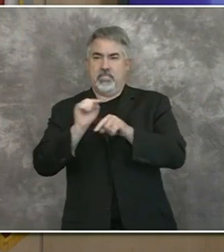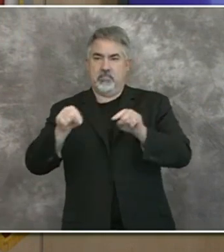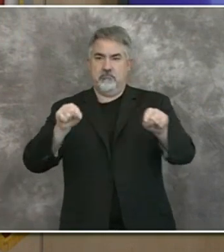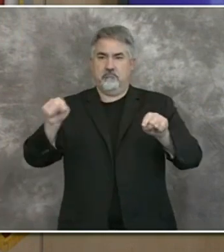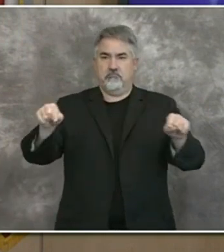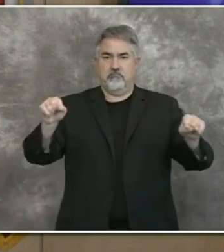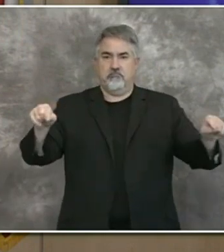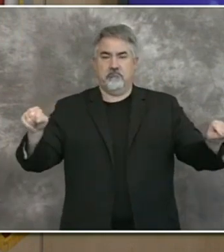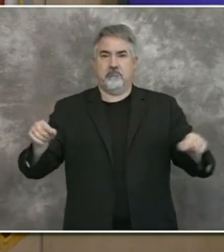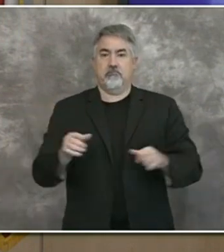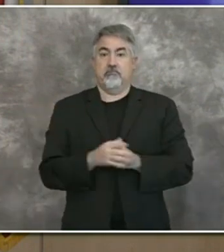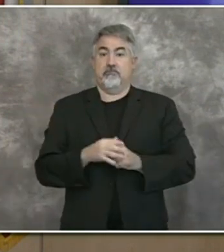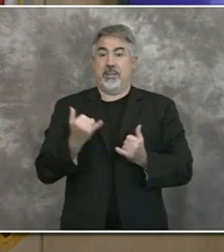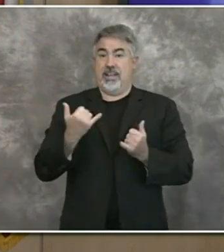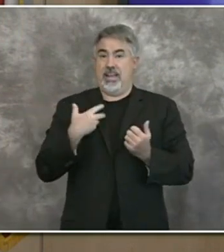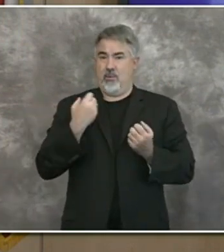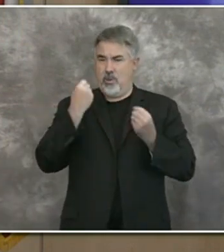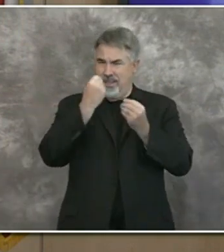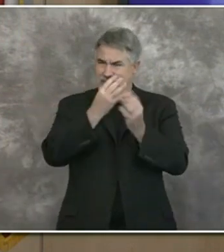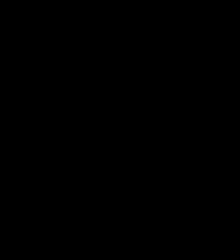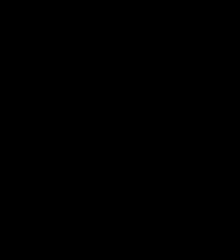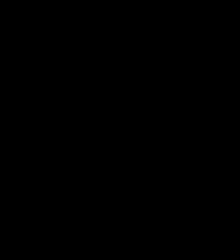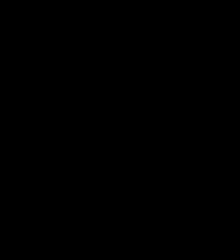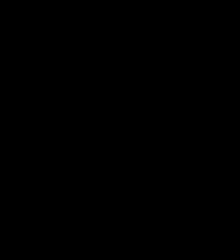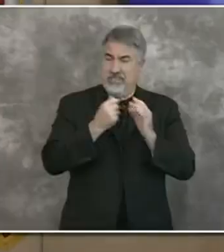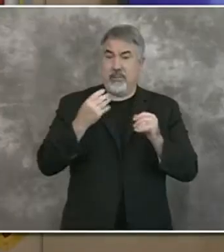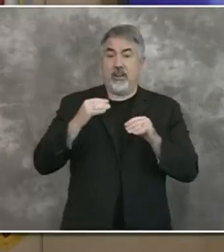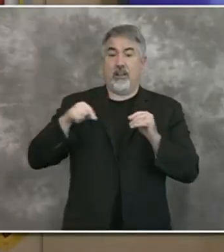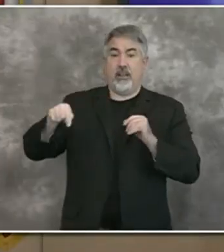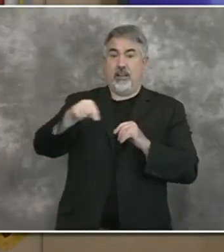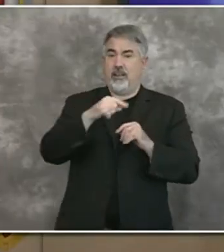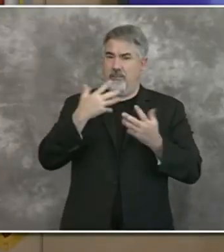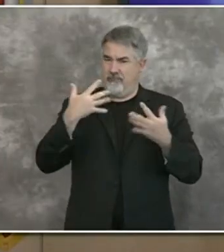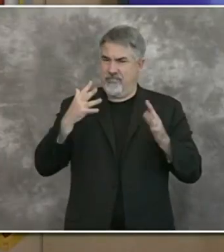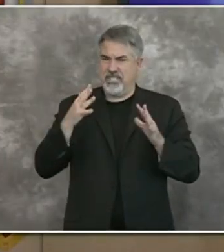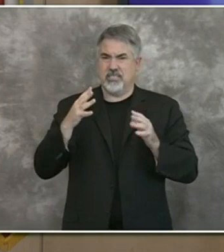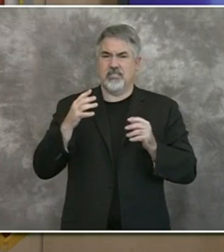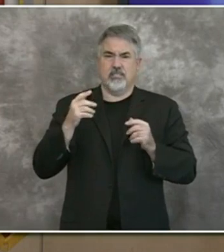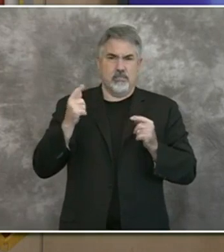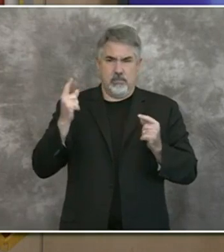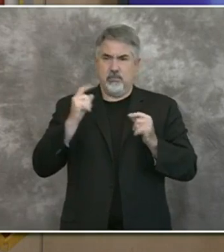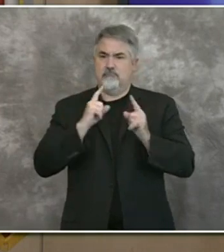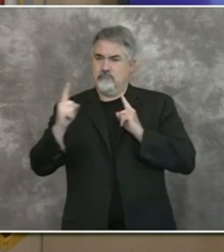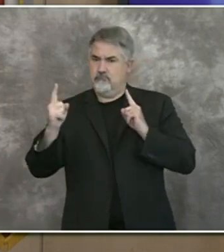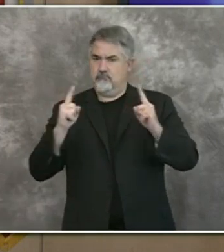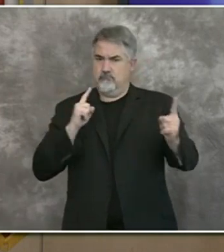INSPECTIONS WILL INCREASE AS WELL TO DO ADDITIONAL BUSINESS OPENINGS. NOW I WANT TO EMPHASIZE THAT MANY IN OUR